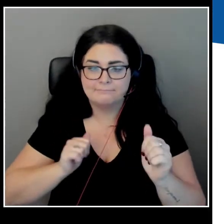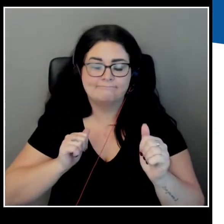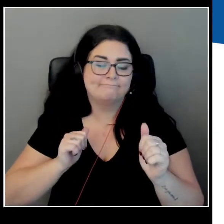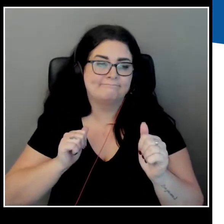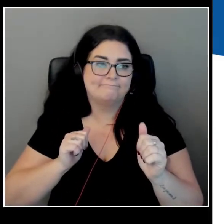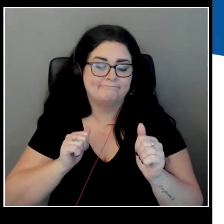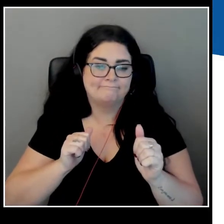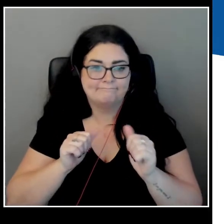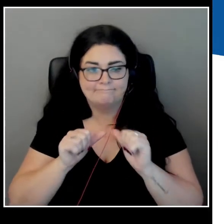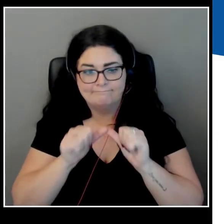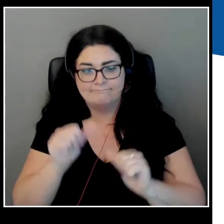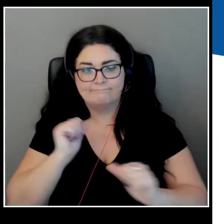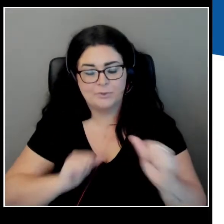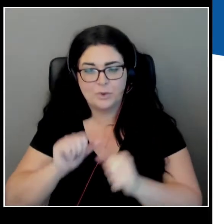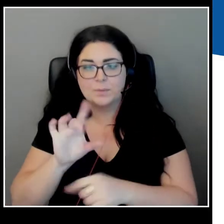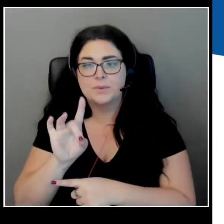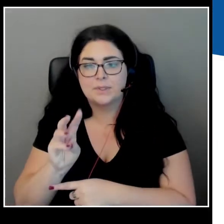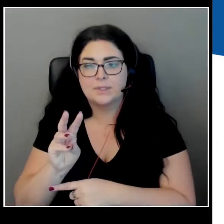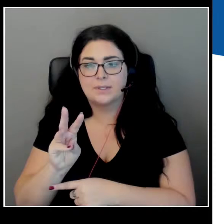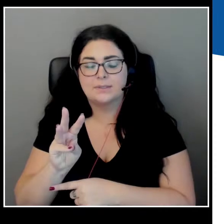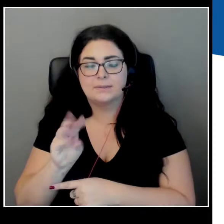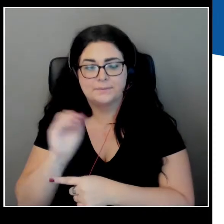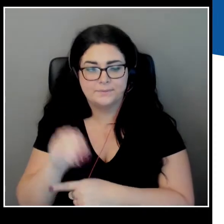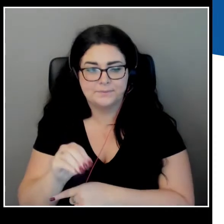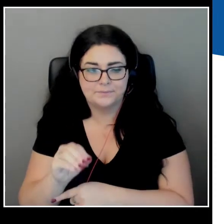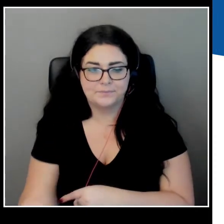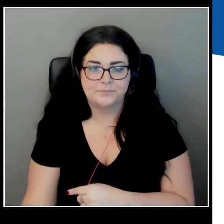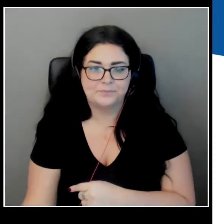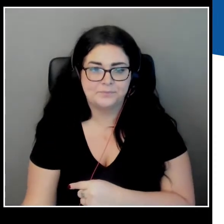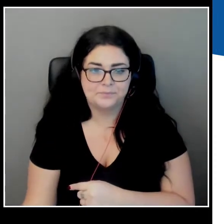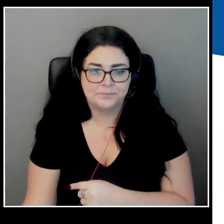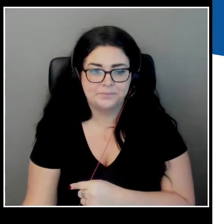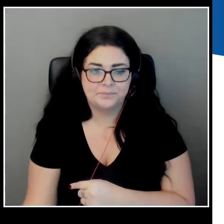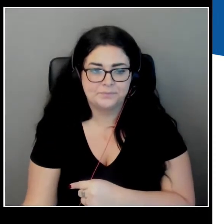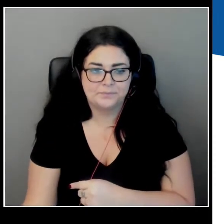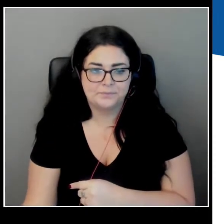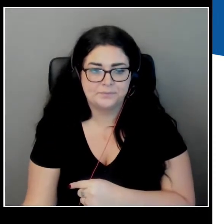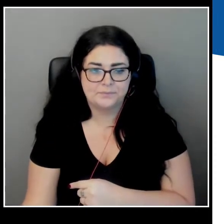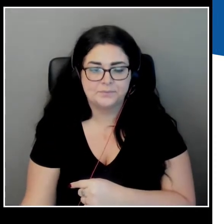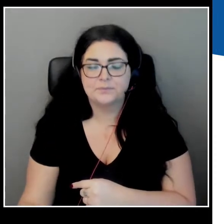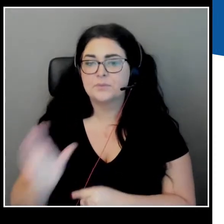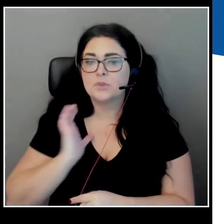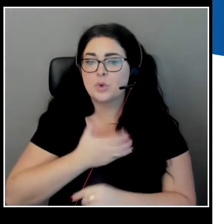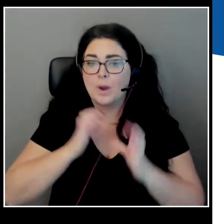During the year, our customers told us we met or exceeded their expectations 90% of the time.